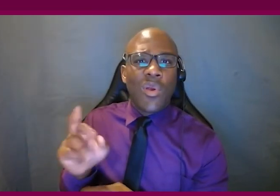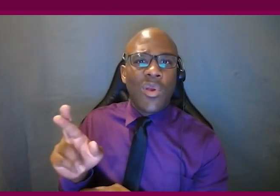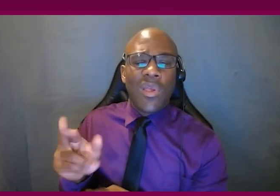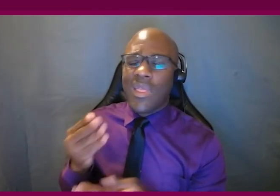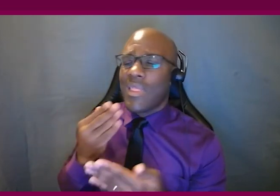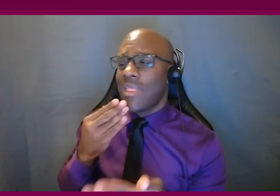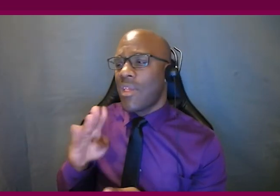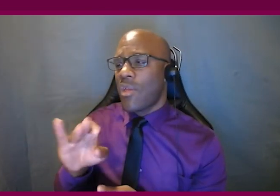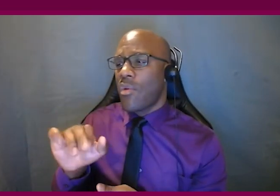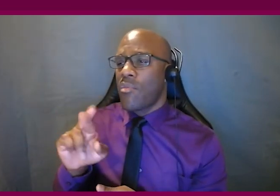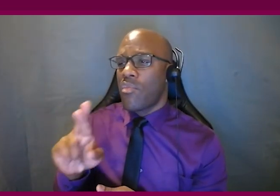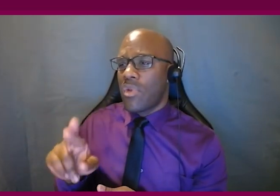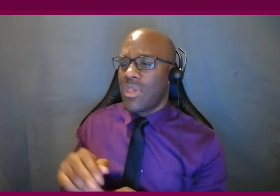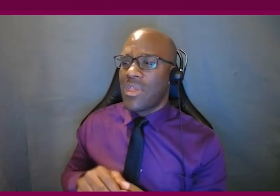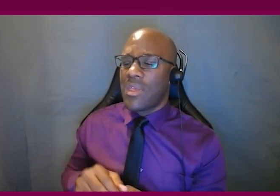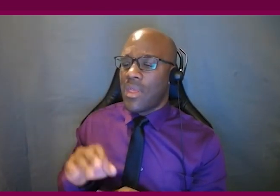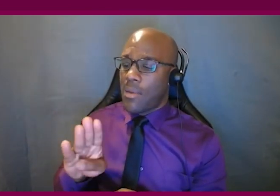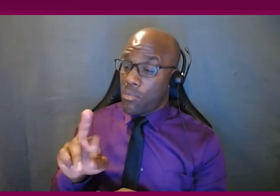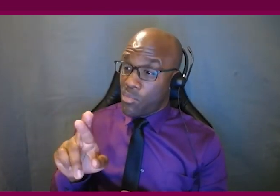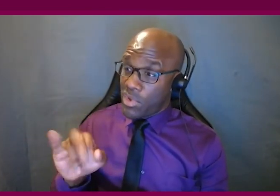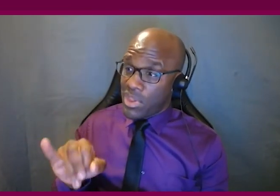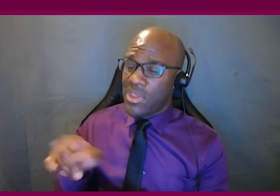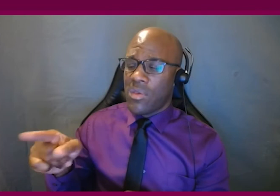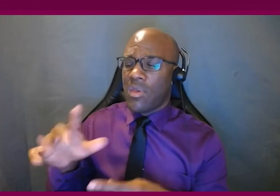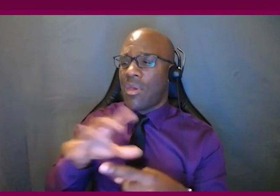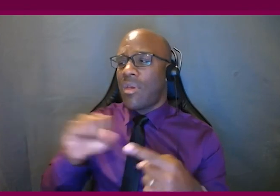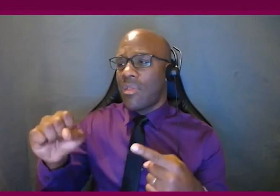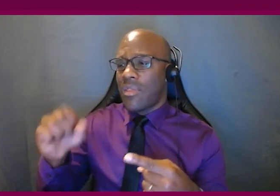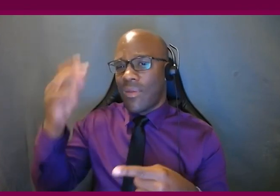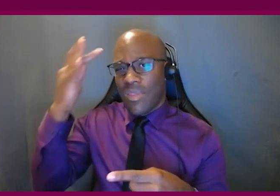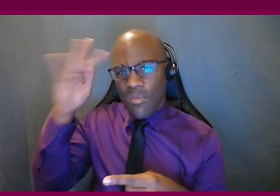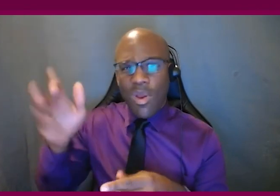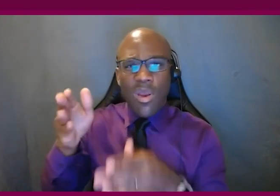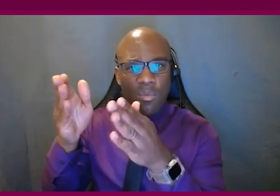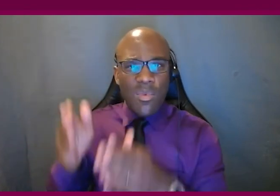You're so, so appreciated, Bri, and I would love to have you back on another episode.